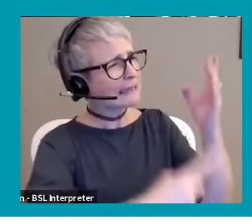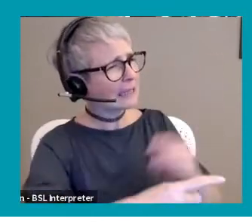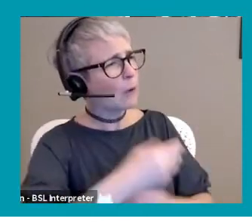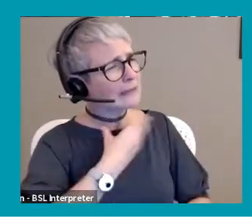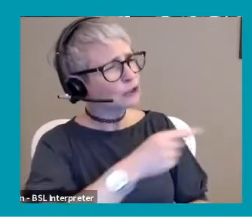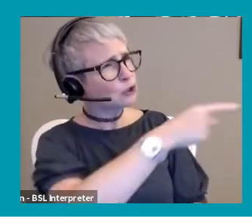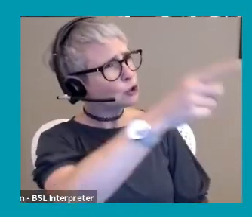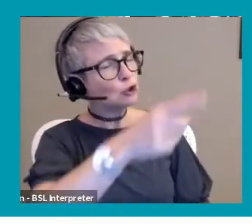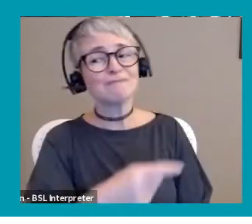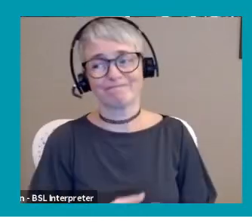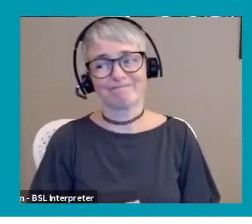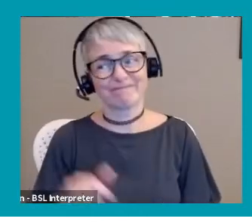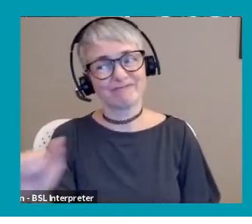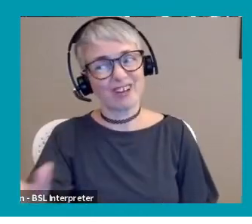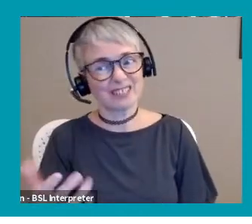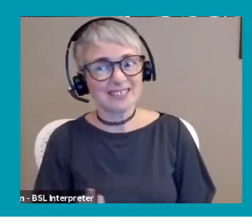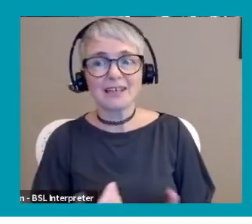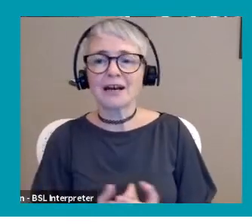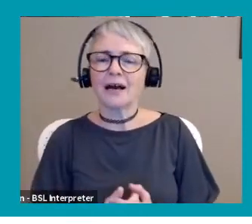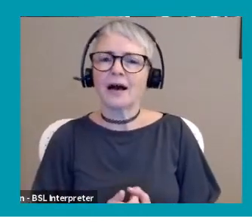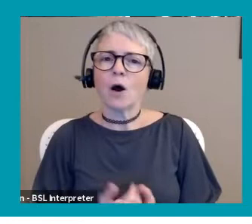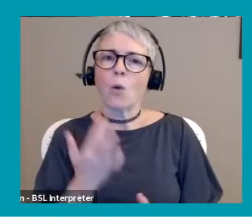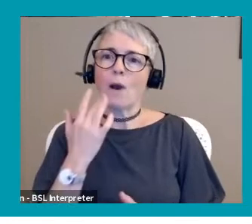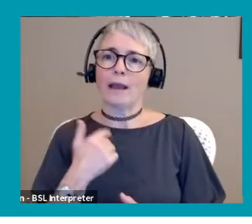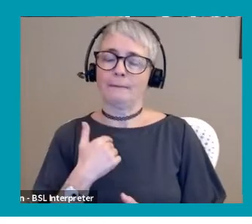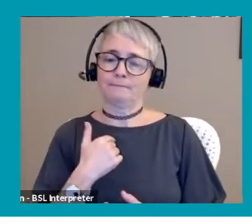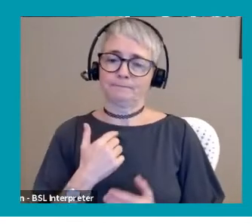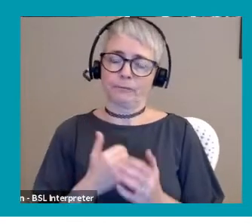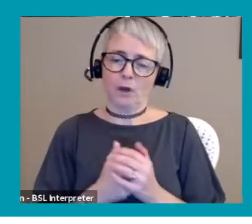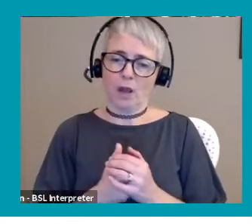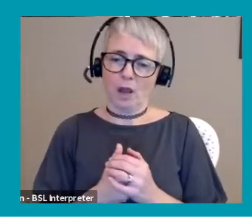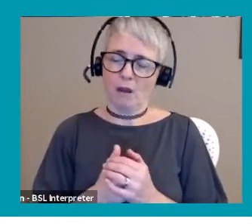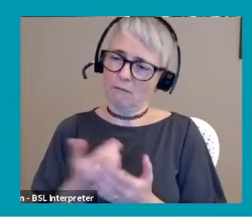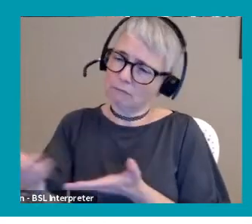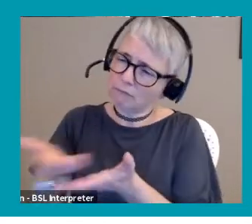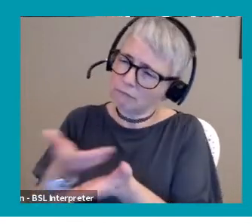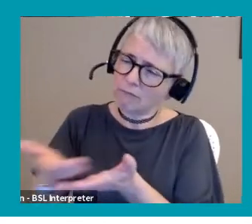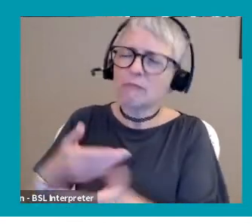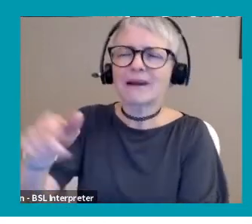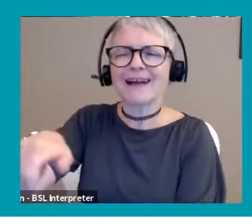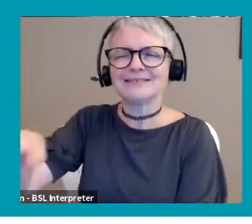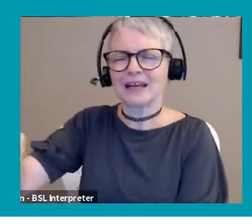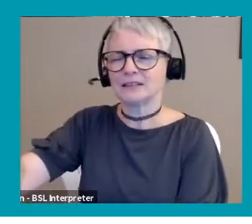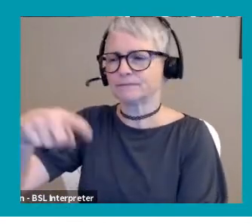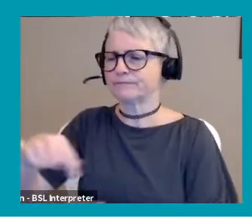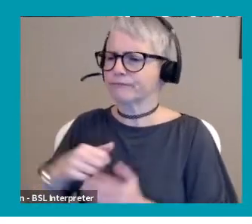One of the questions that I ask in a session is, what is it that's important for you when looking for an employer.